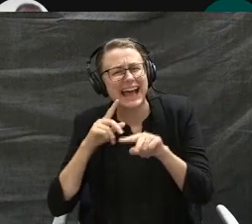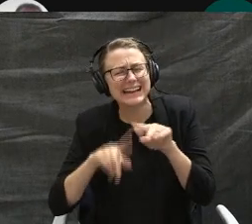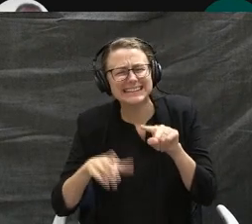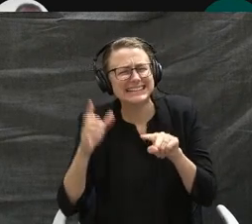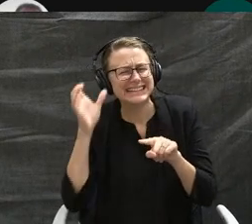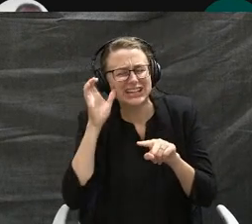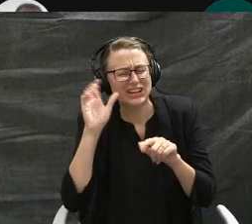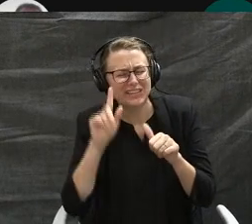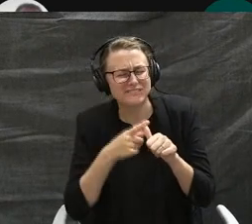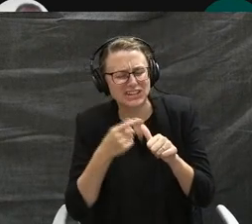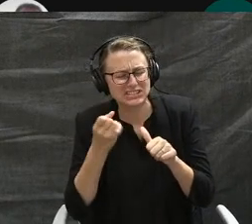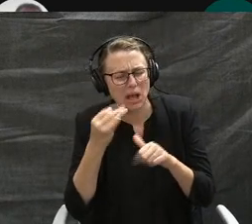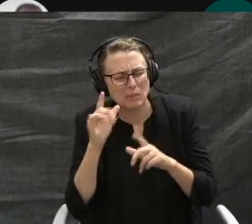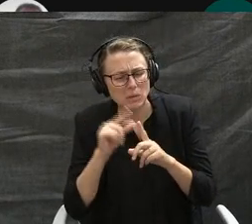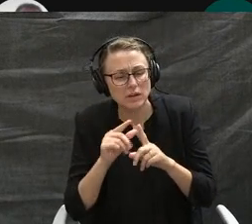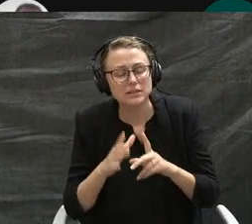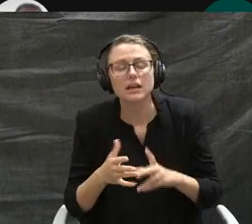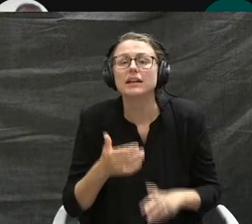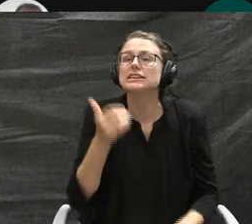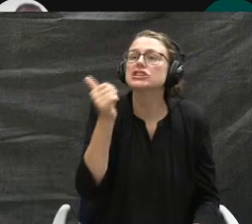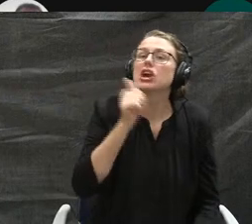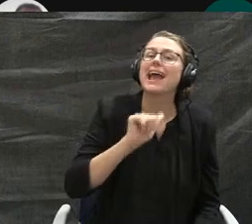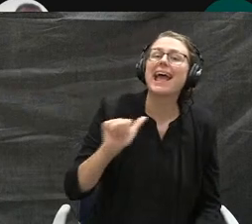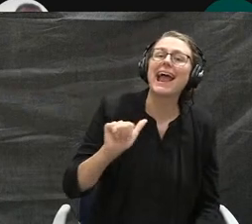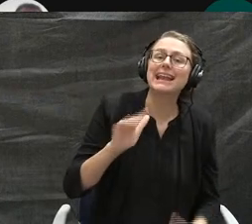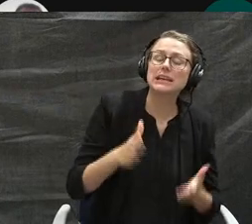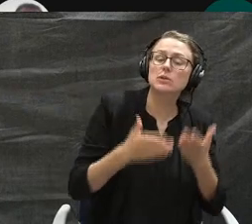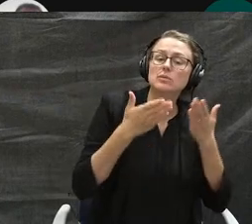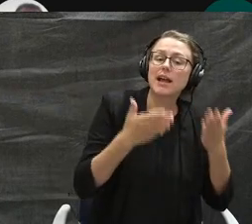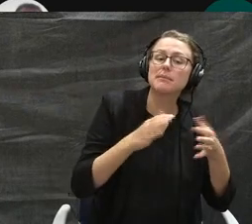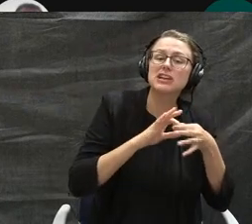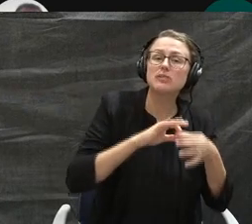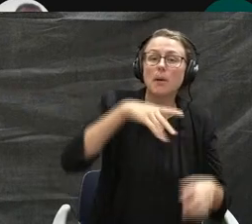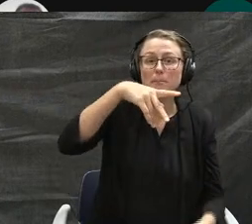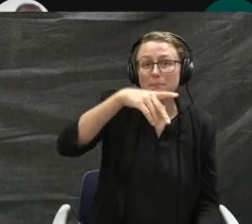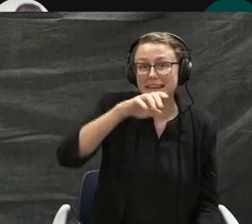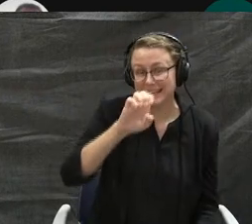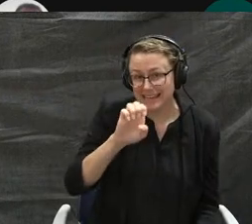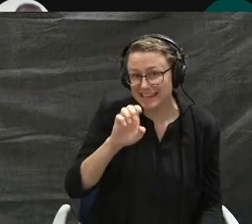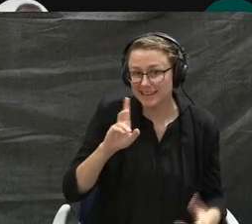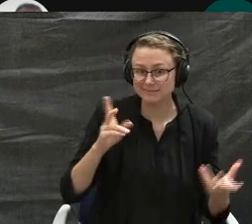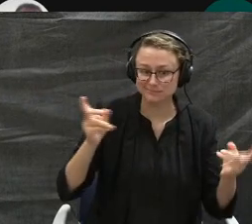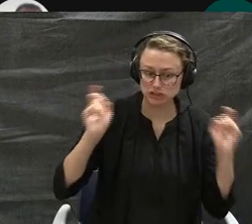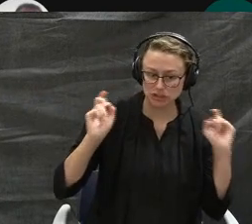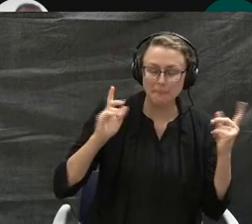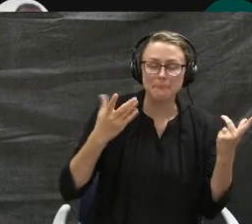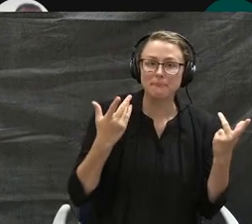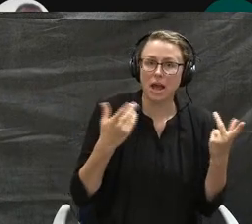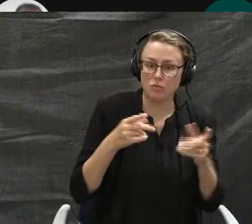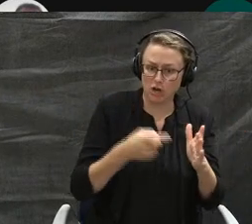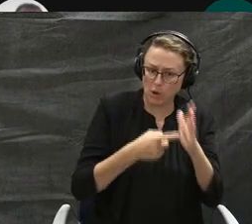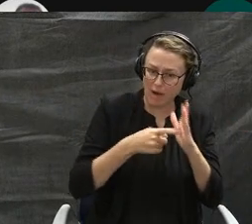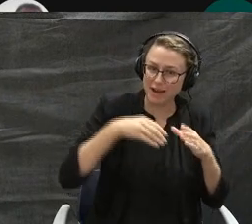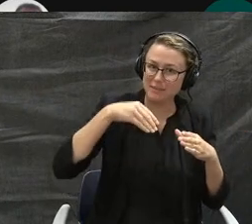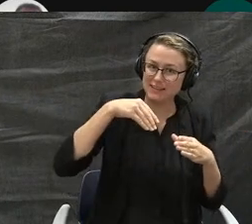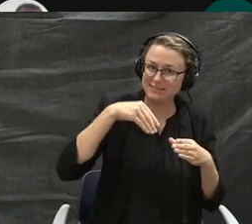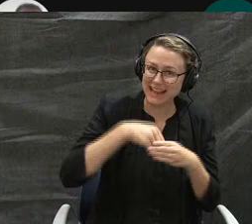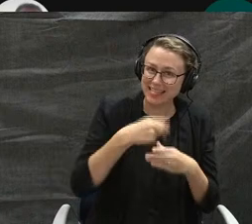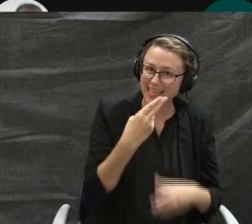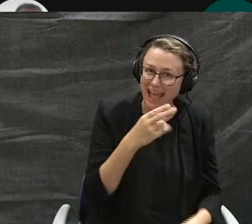So is is there any guidance on PE as a requirement in the high school I, I believe Minne Tonka has its own requirement for